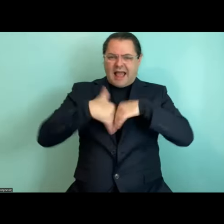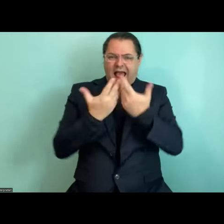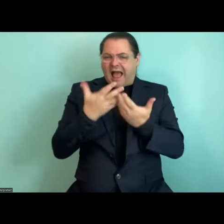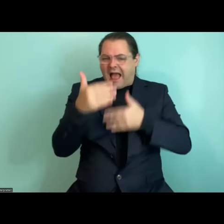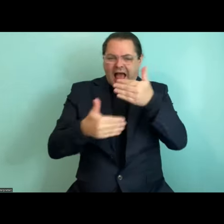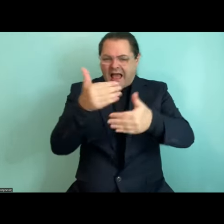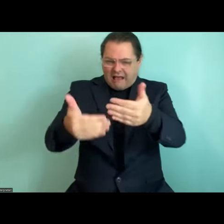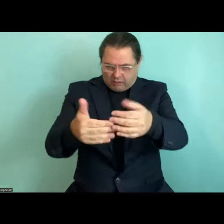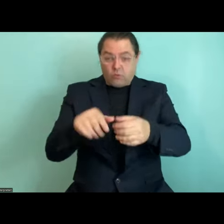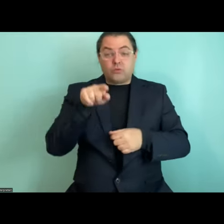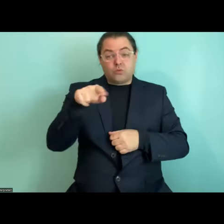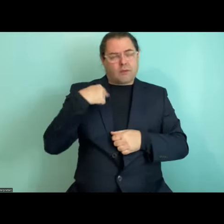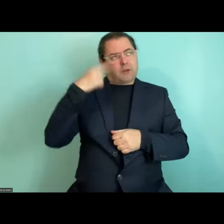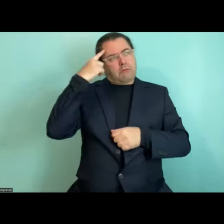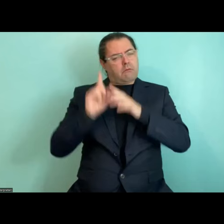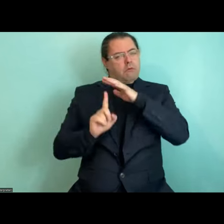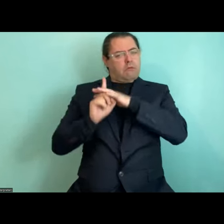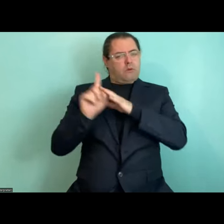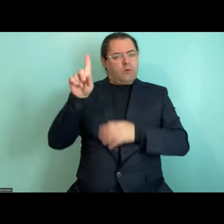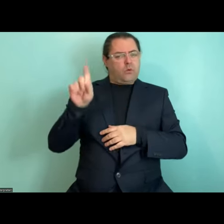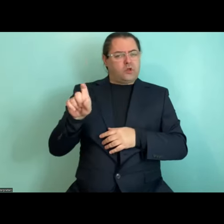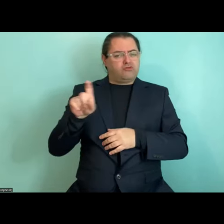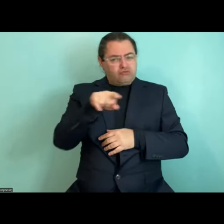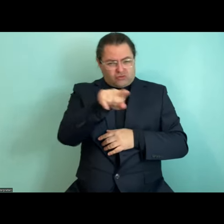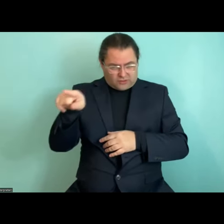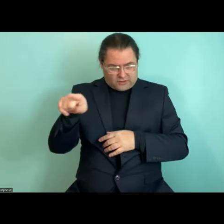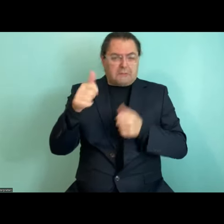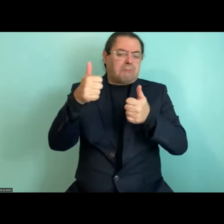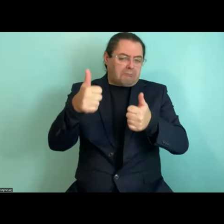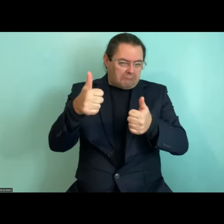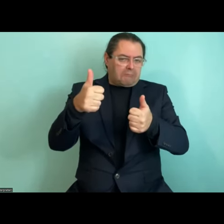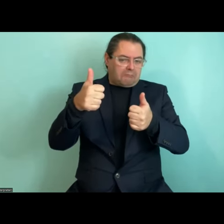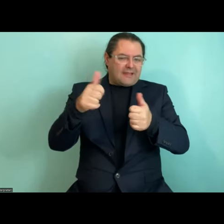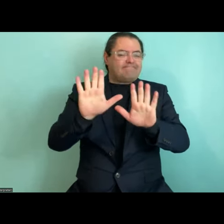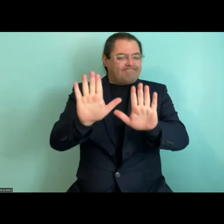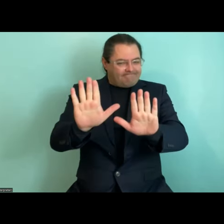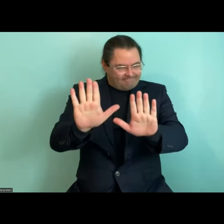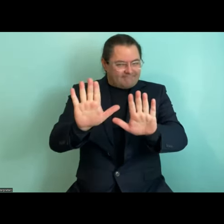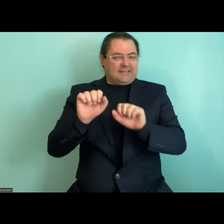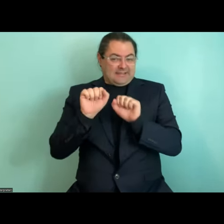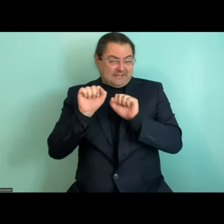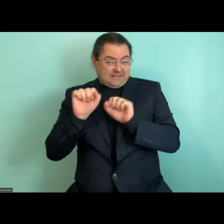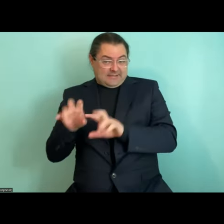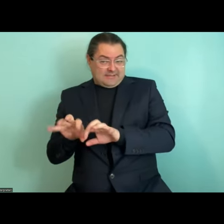me. 10:01:26 See, la mania don't vote on puppies contribute. 10:01:28 Allah sensibilities assume the vocal